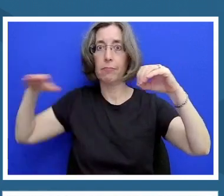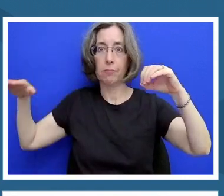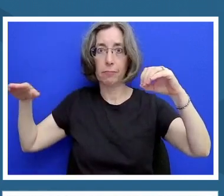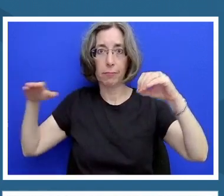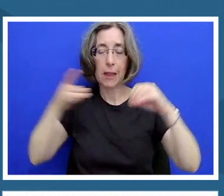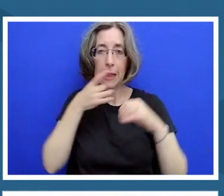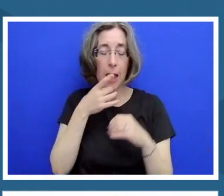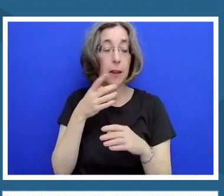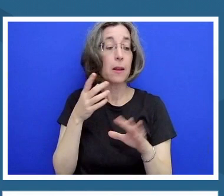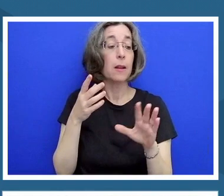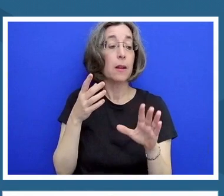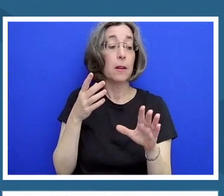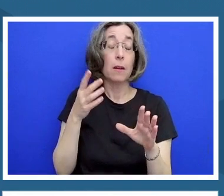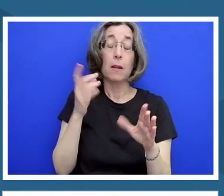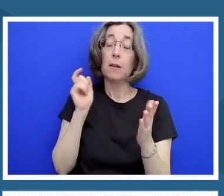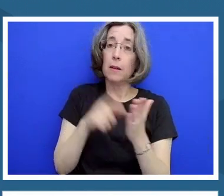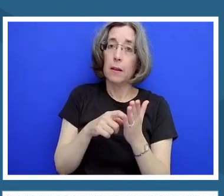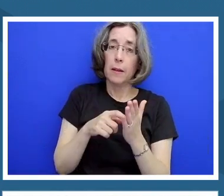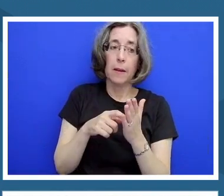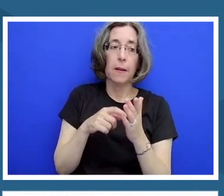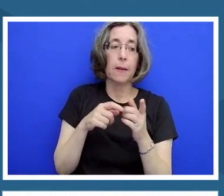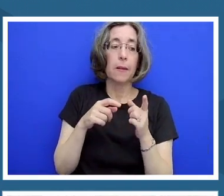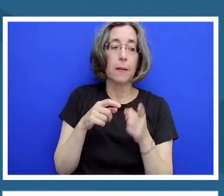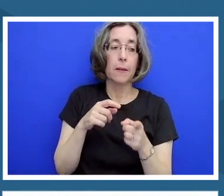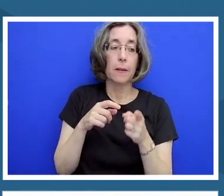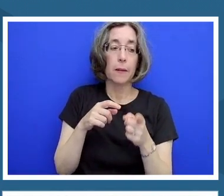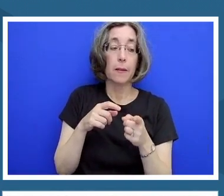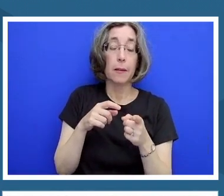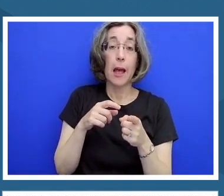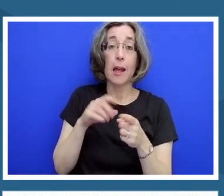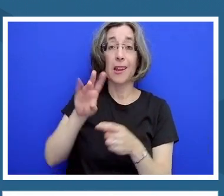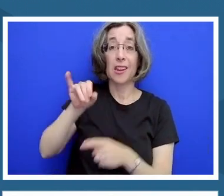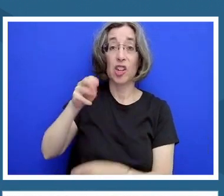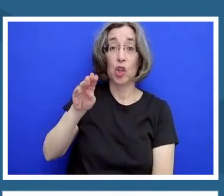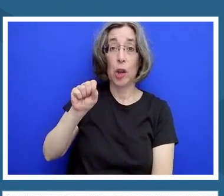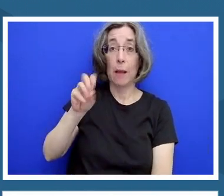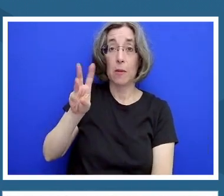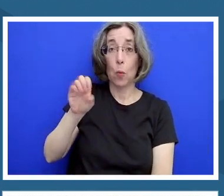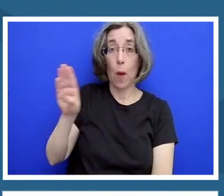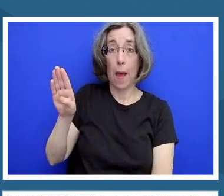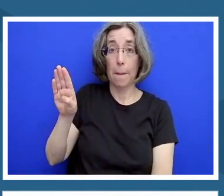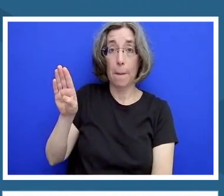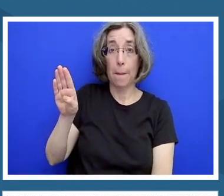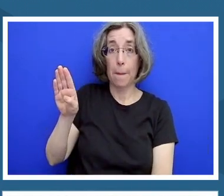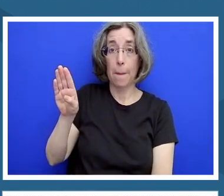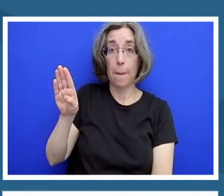that this is the fact that the james webb